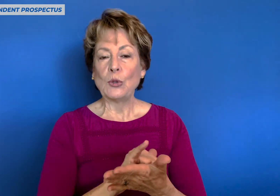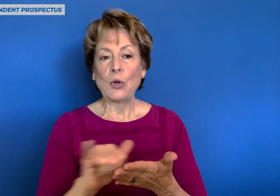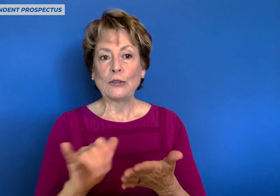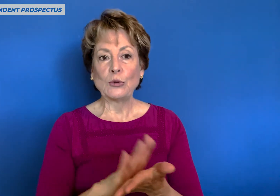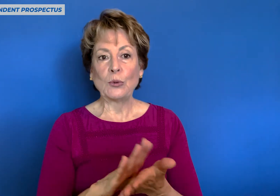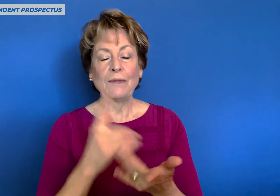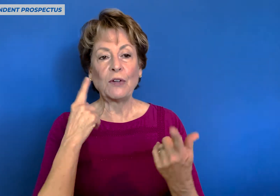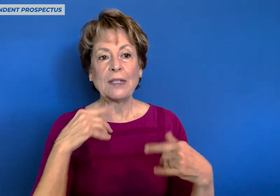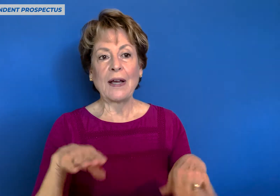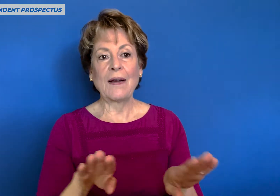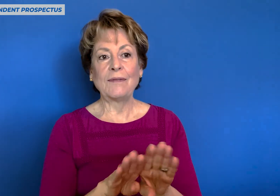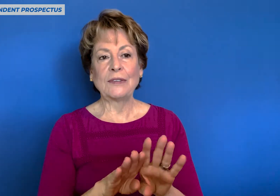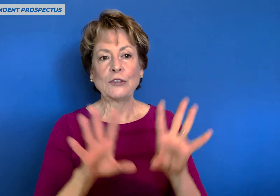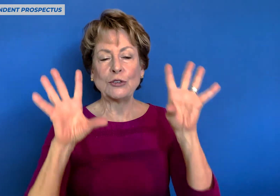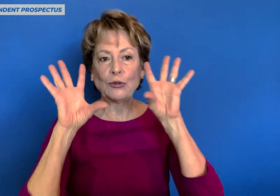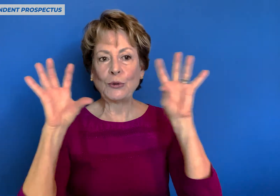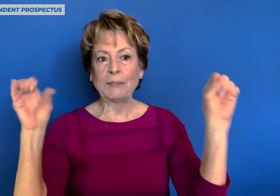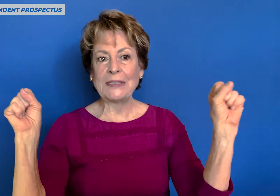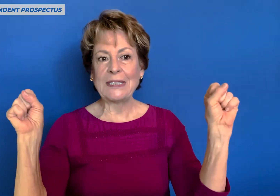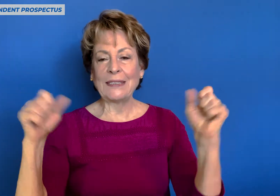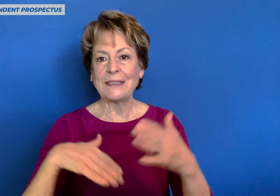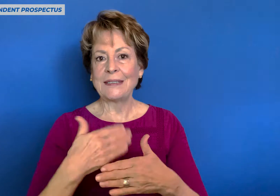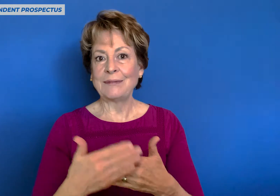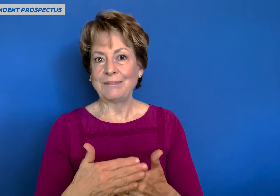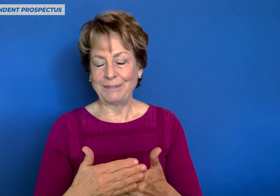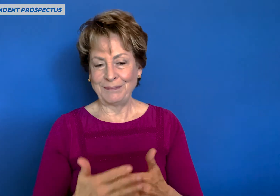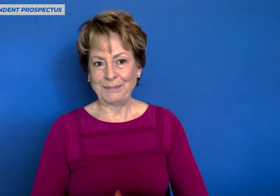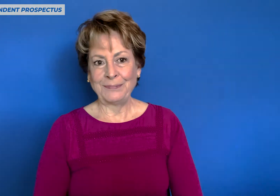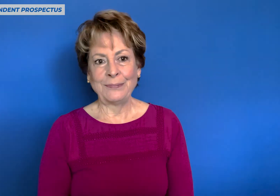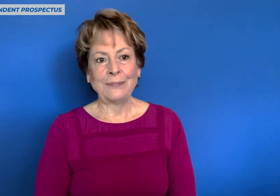for New York School of the Deaf’s next Superintendent.